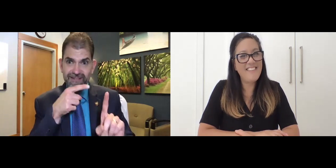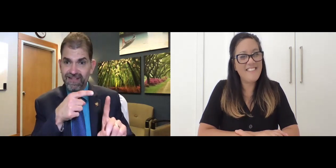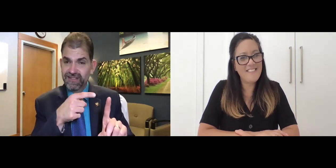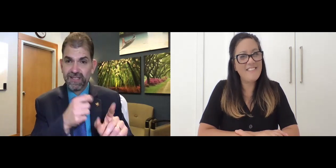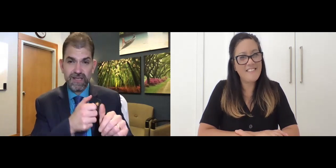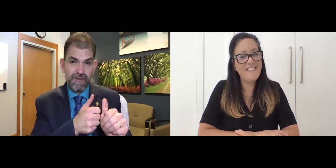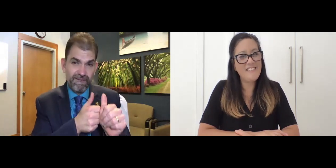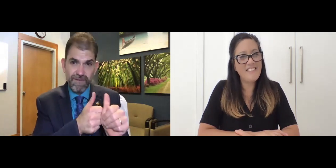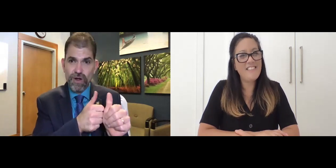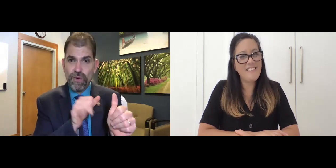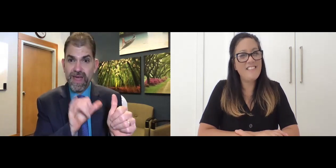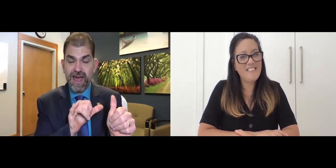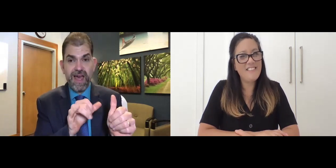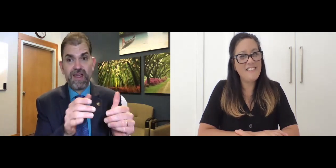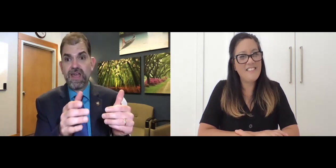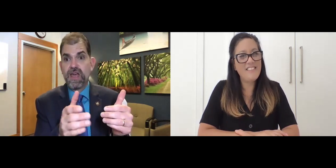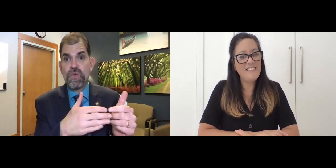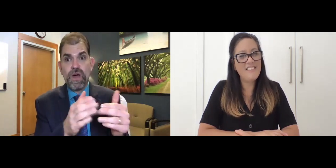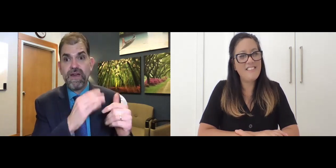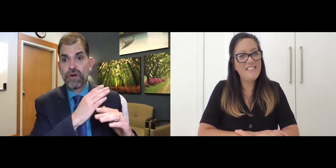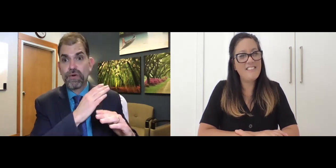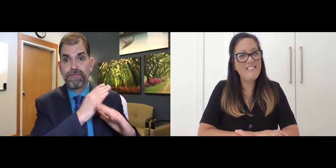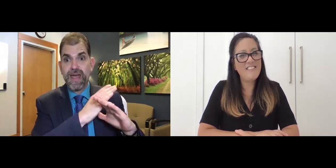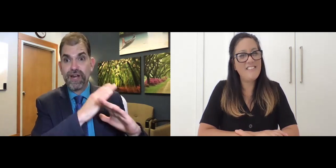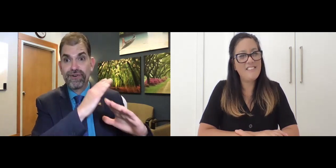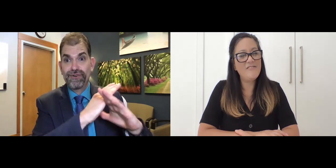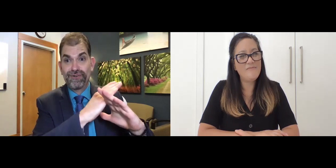whatever that may be and continue doing that.